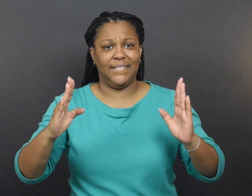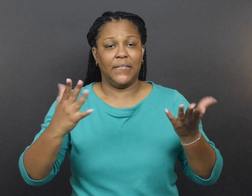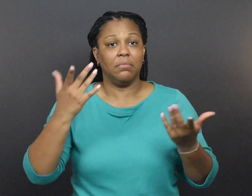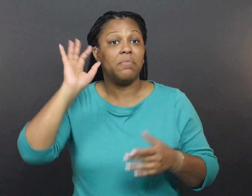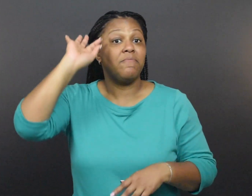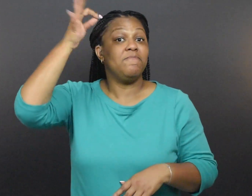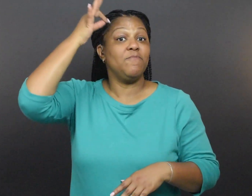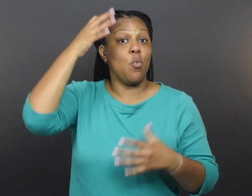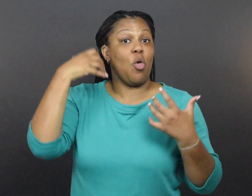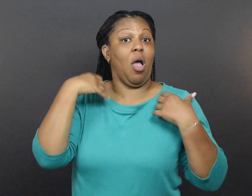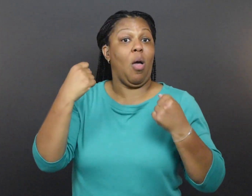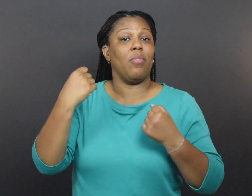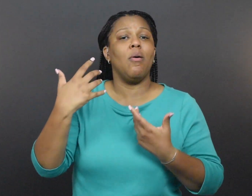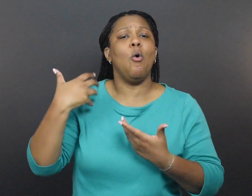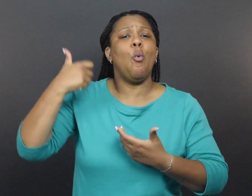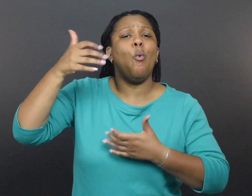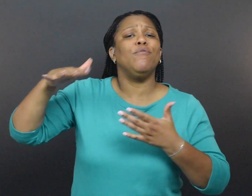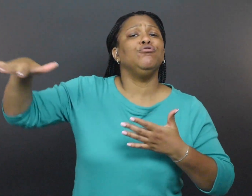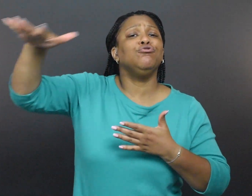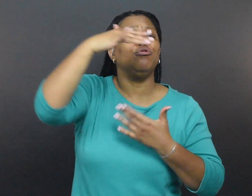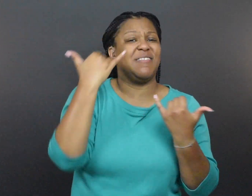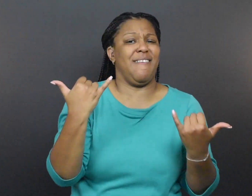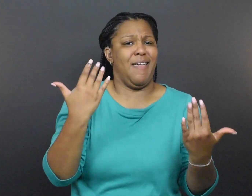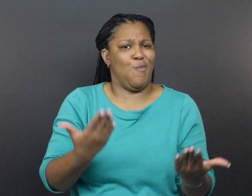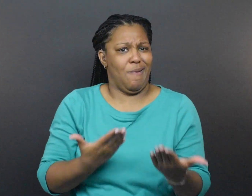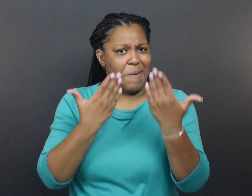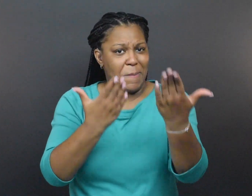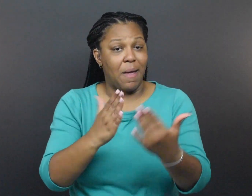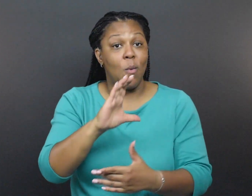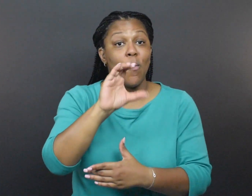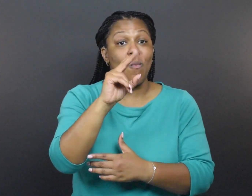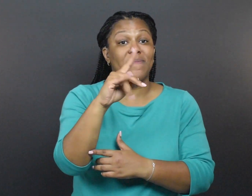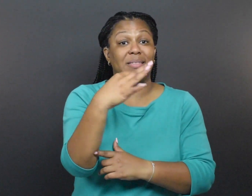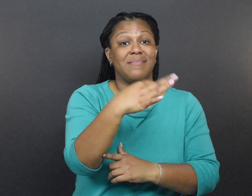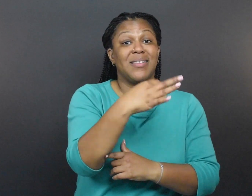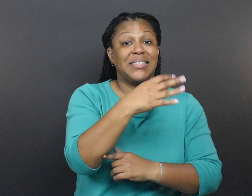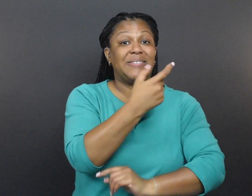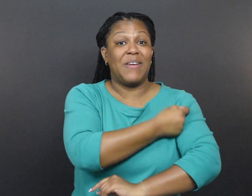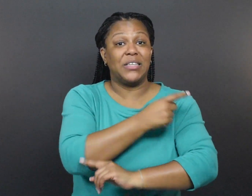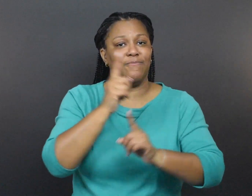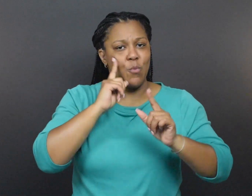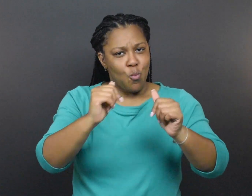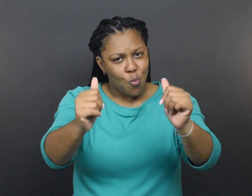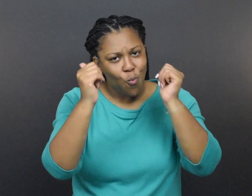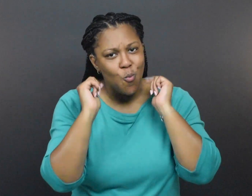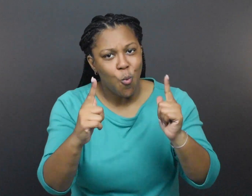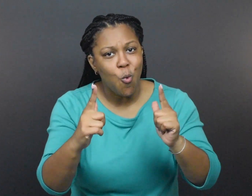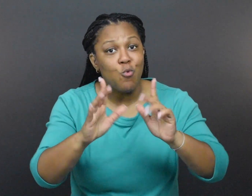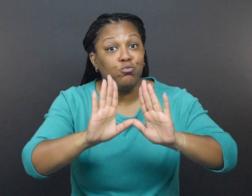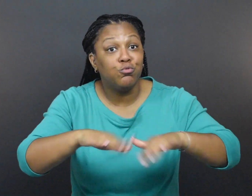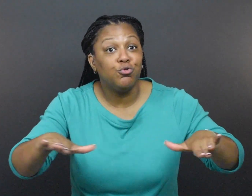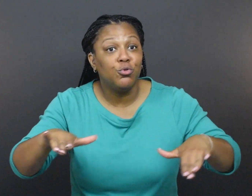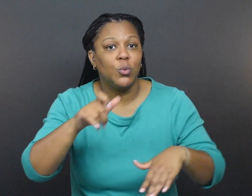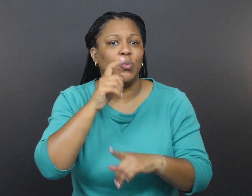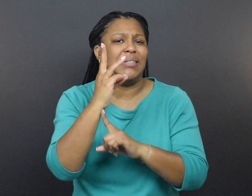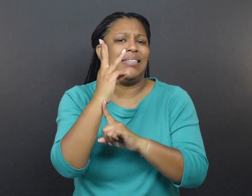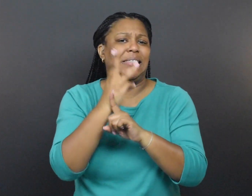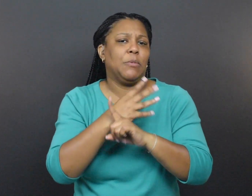• Federal health officials now recommend COVID-19 vaccines for all children 6 months and older.